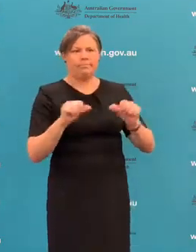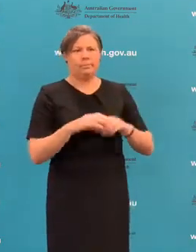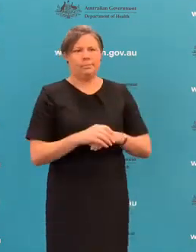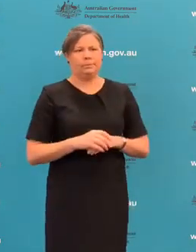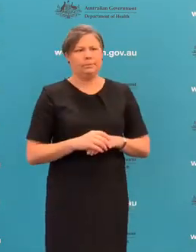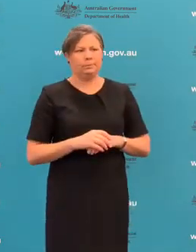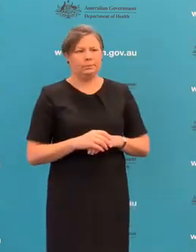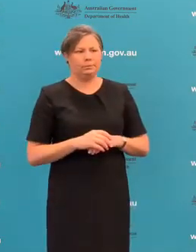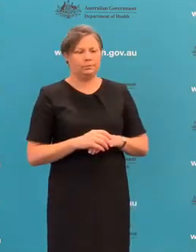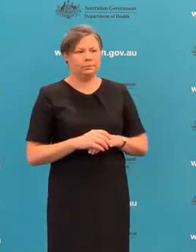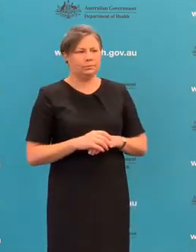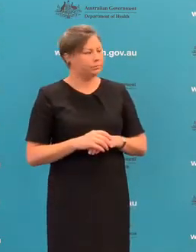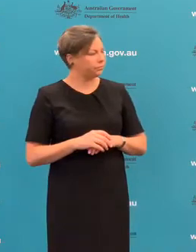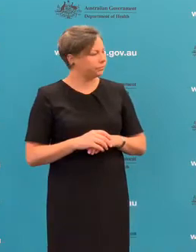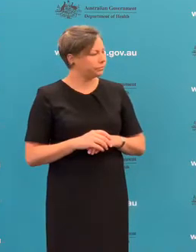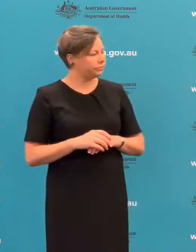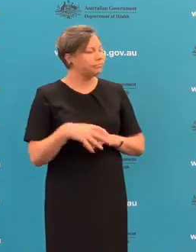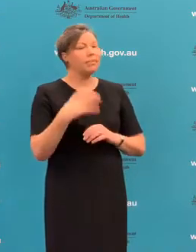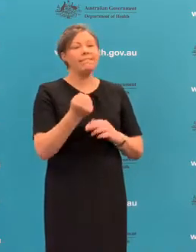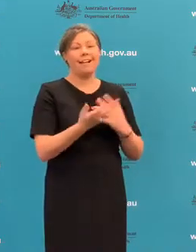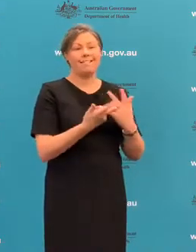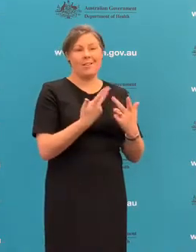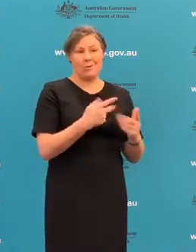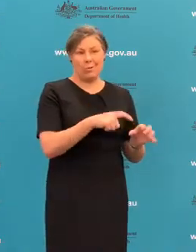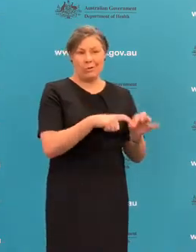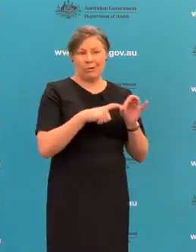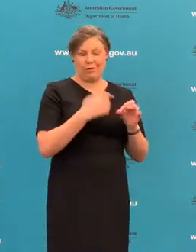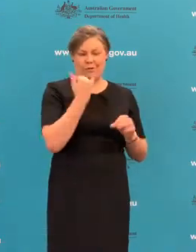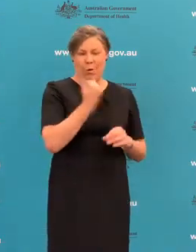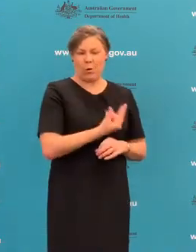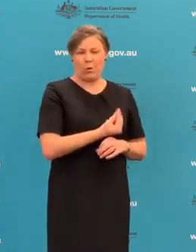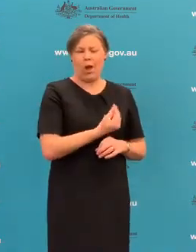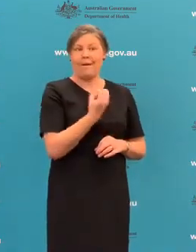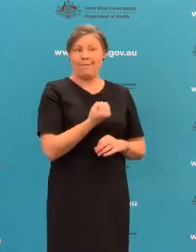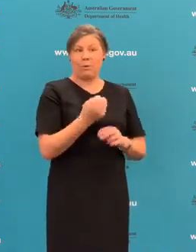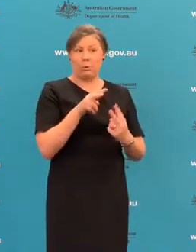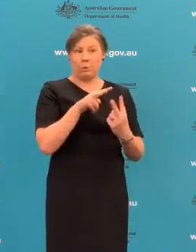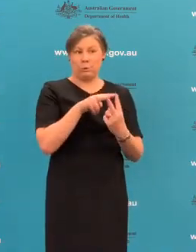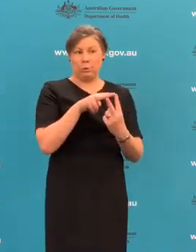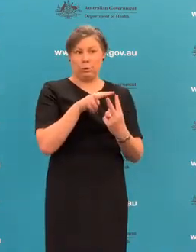Reporter: Hi Professor Kidd. Thank you for taking my question. I actually have two questions, they're a bit divergent but I might not get